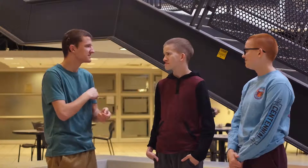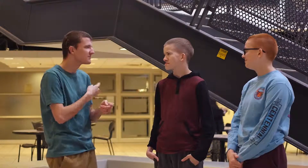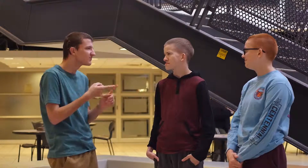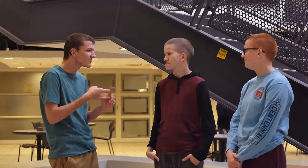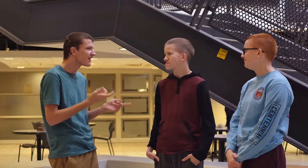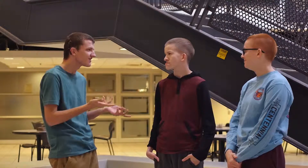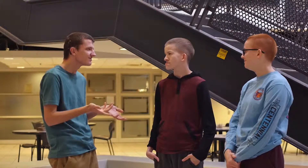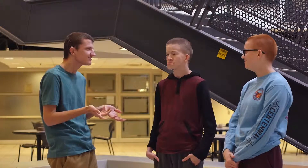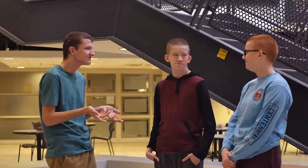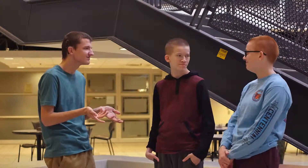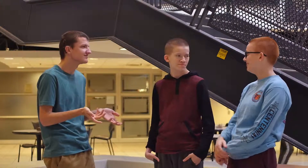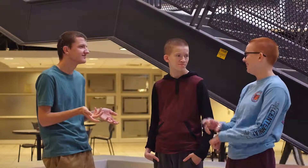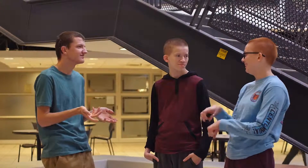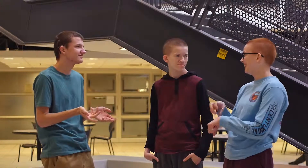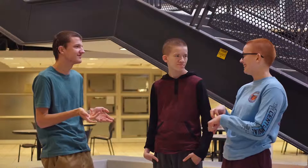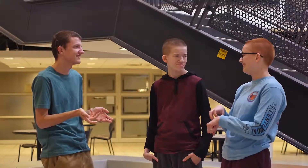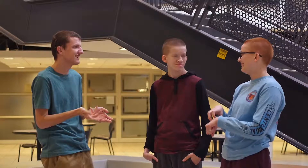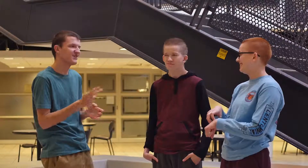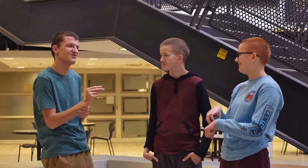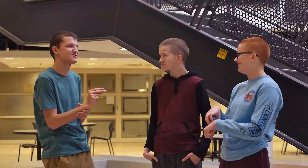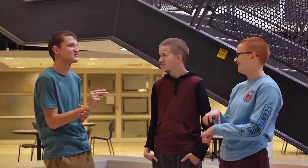Where's St. Patrick from? Ireland? No.